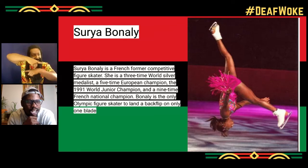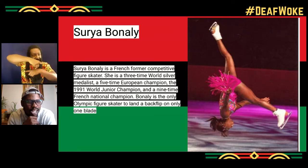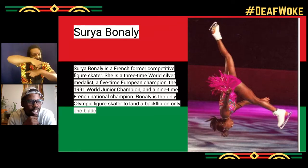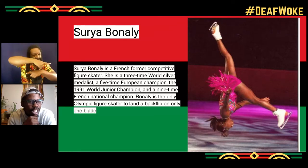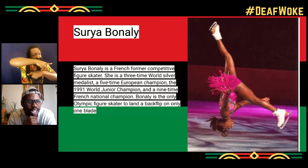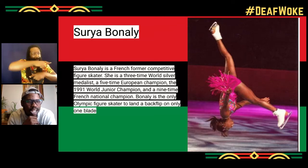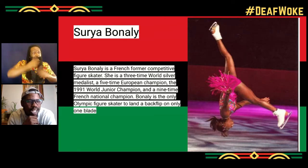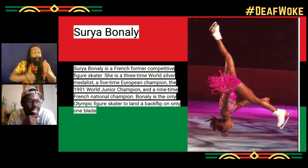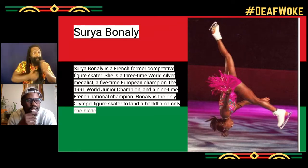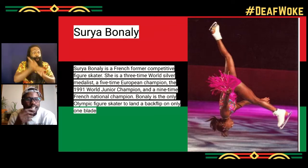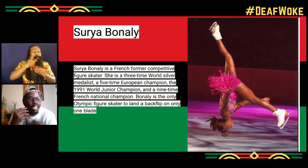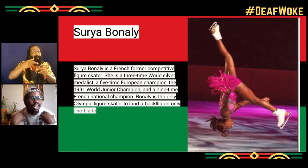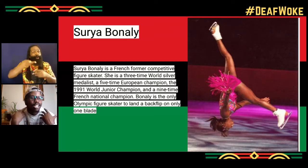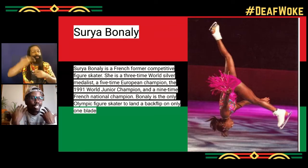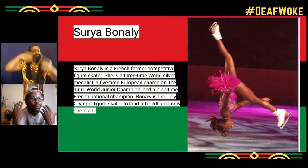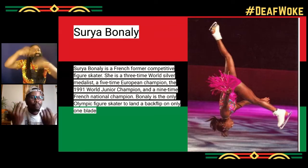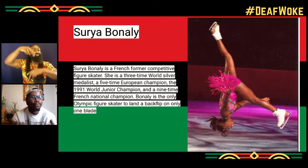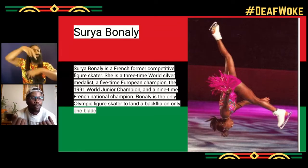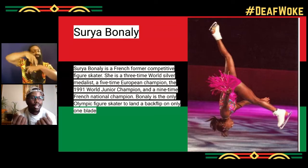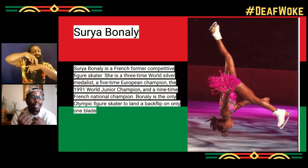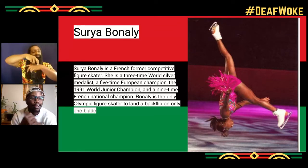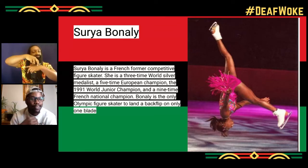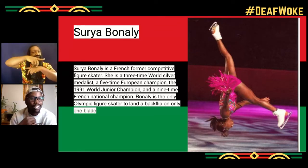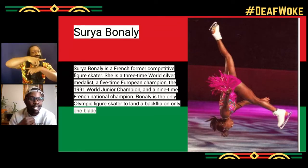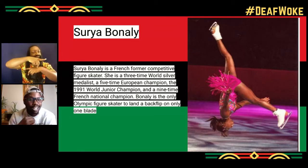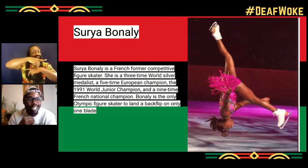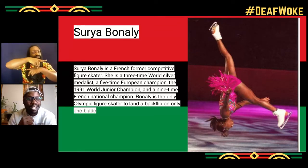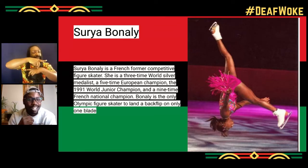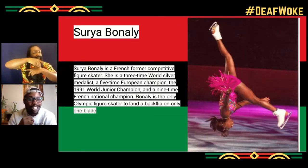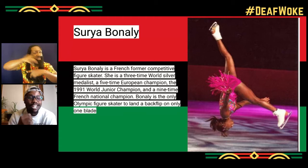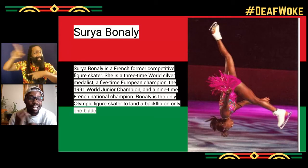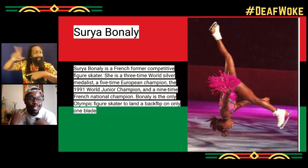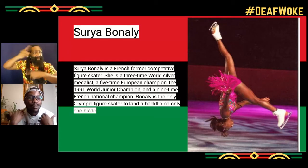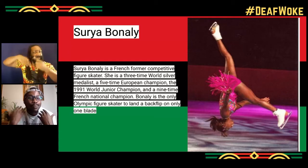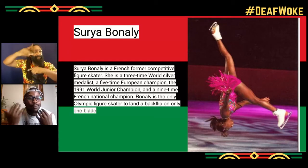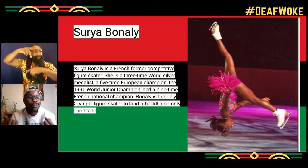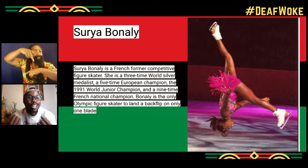to do a back flip and land on only one blade. That's brave.